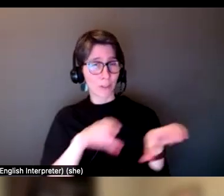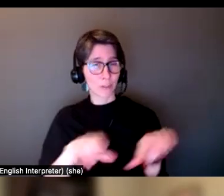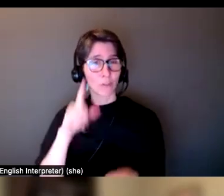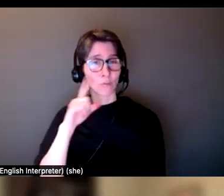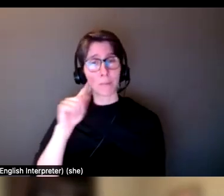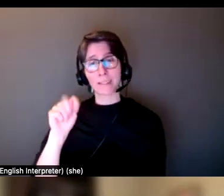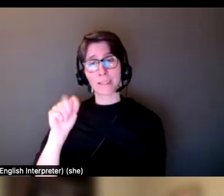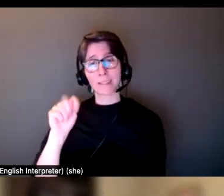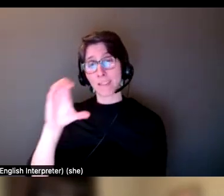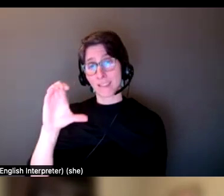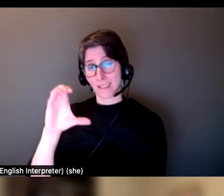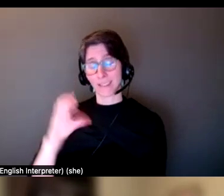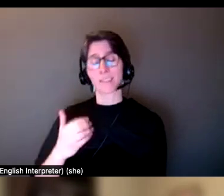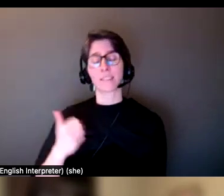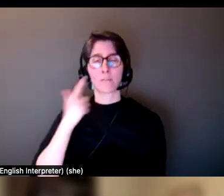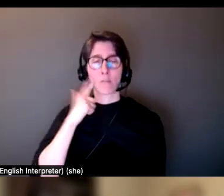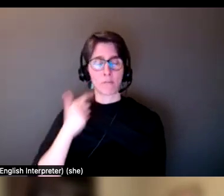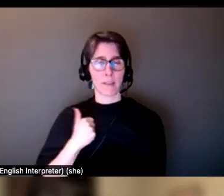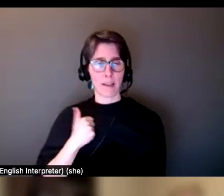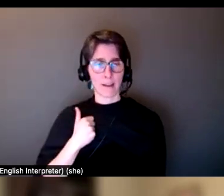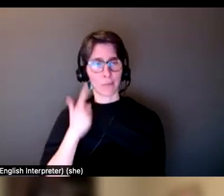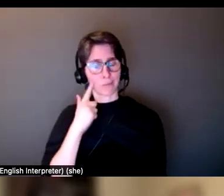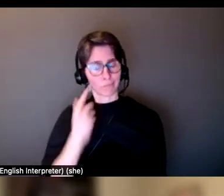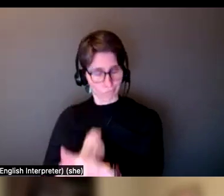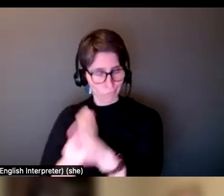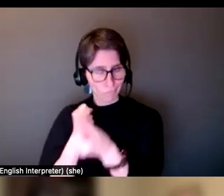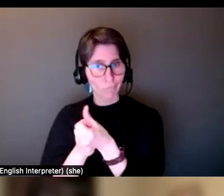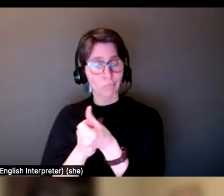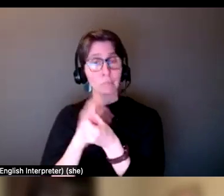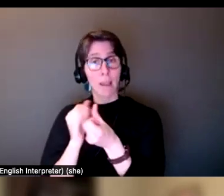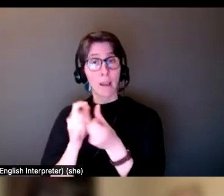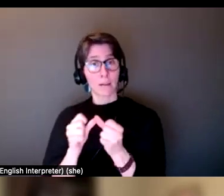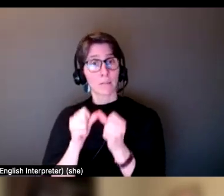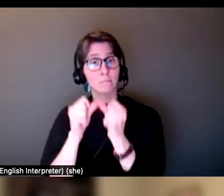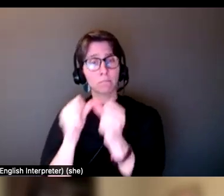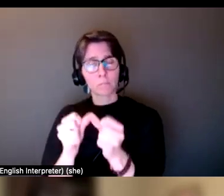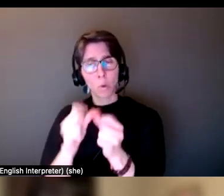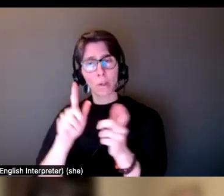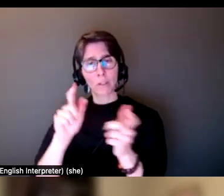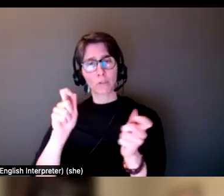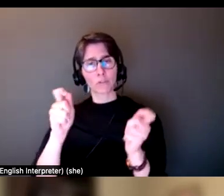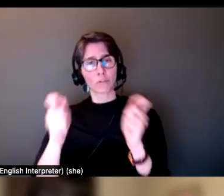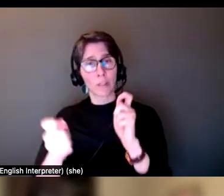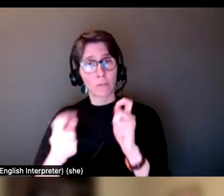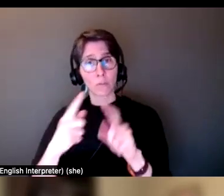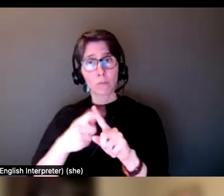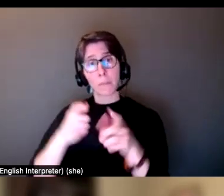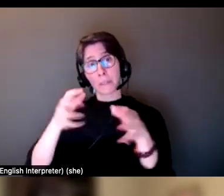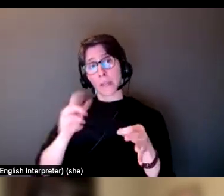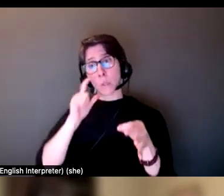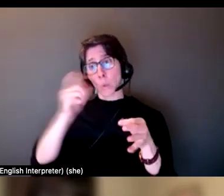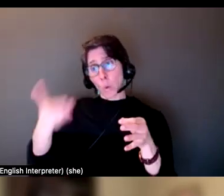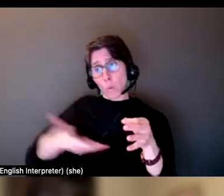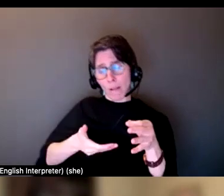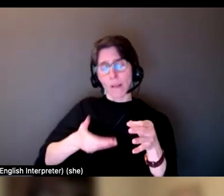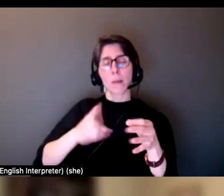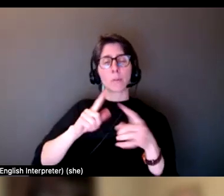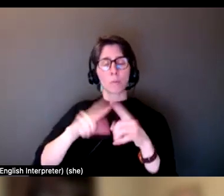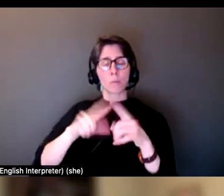of Canada and supports an ongoing shift from gatekeeping to spacemaking in the book industry.